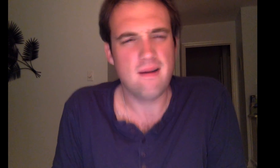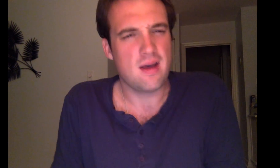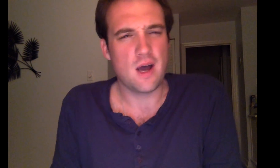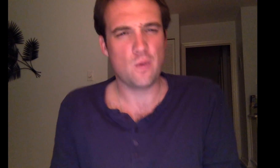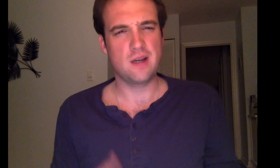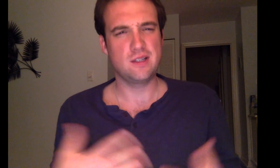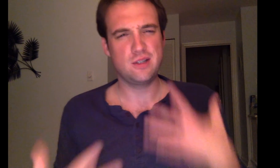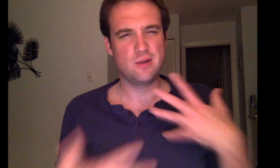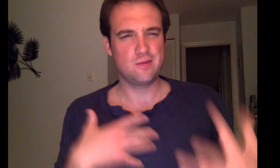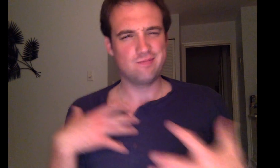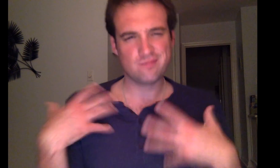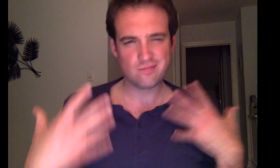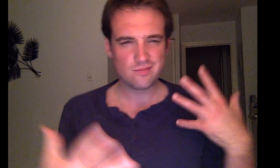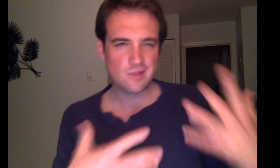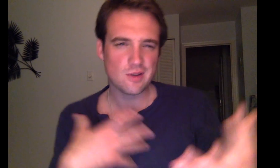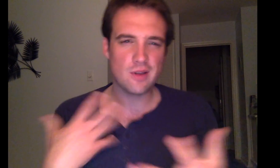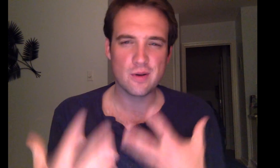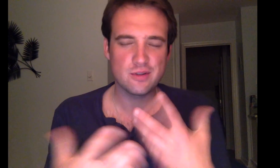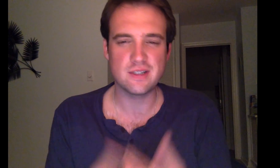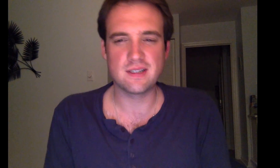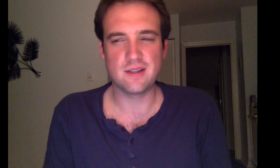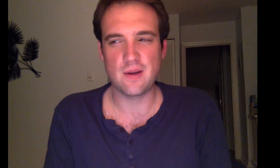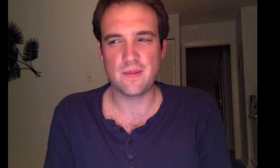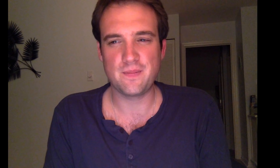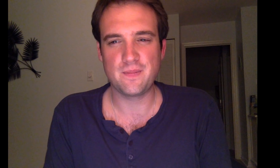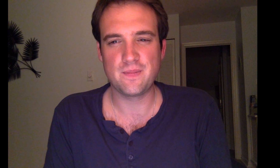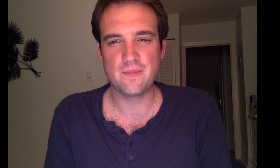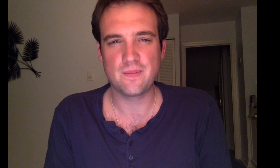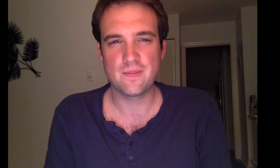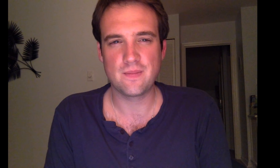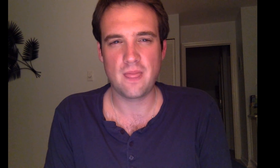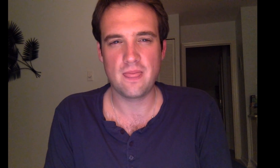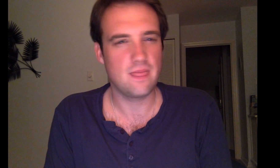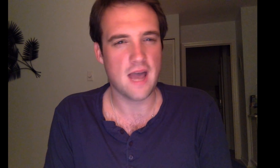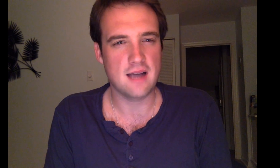I wanted to, you know, just, you know, that.